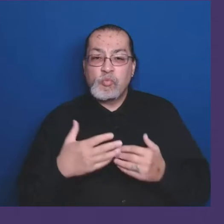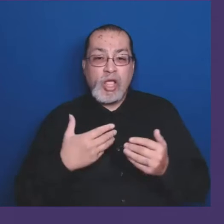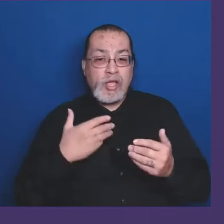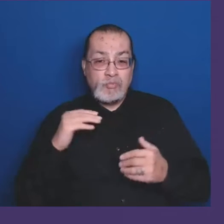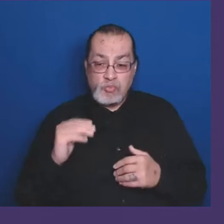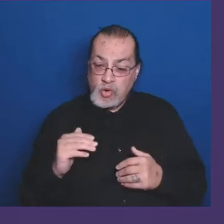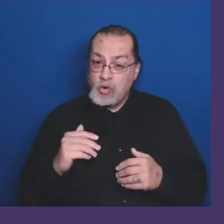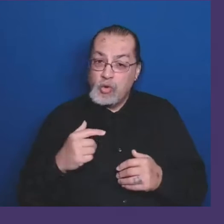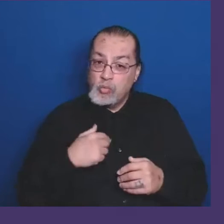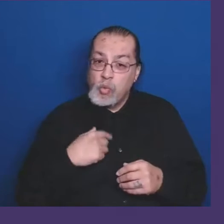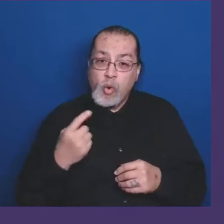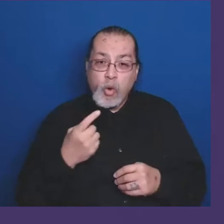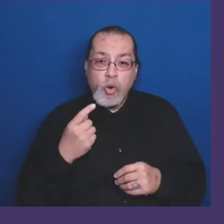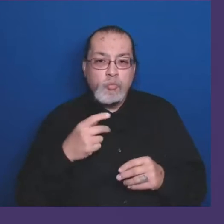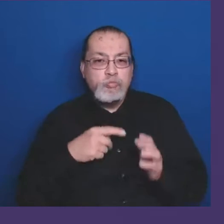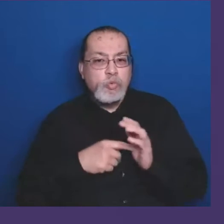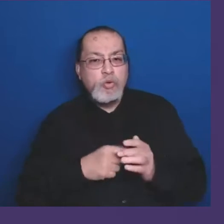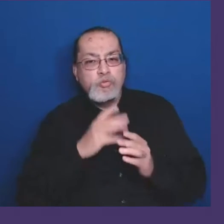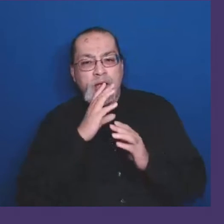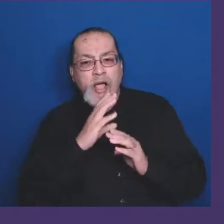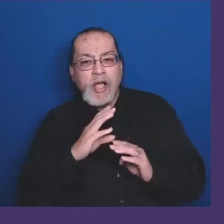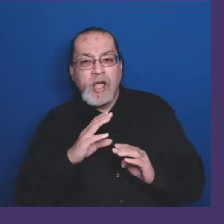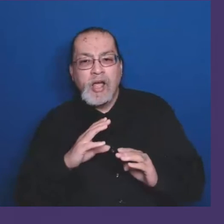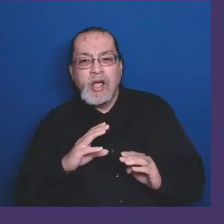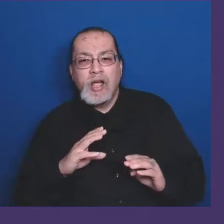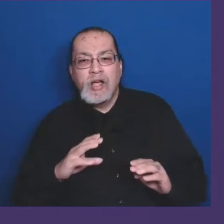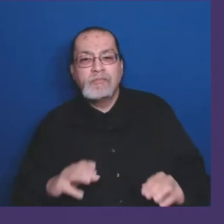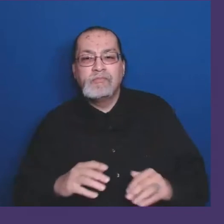But now, I can talk now.